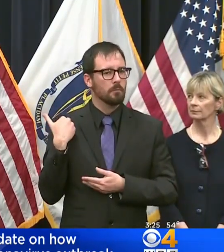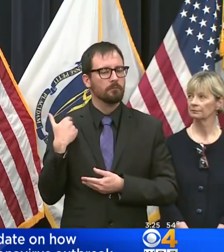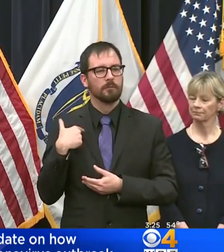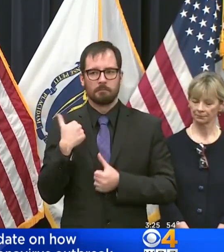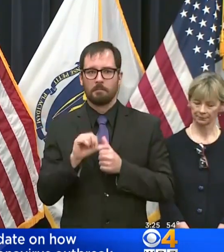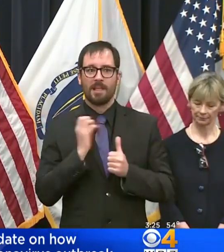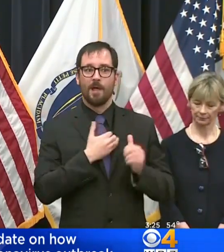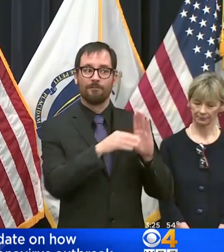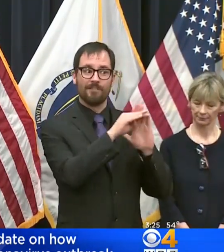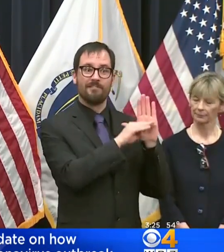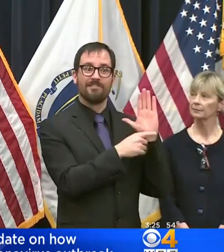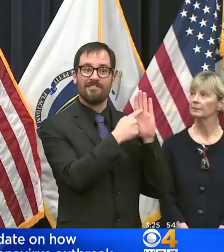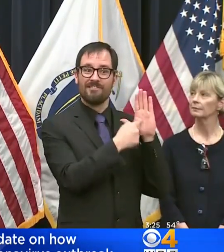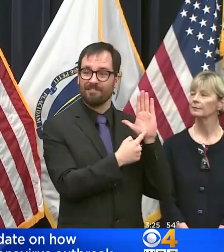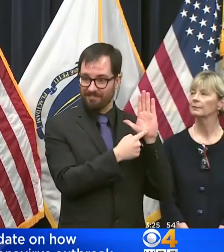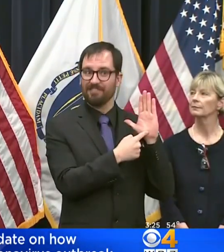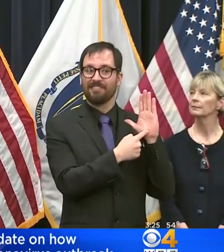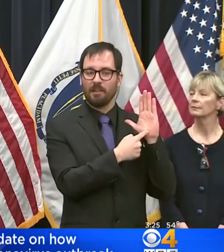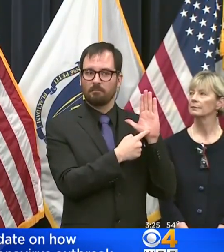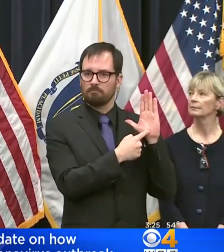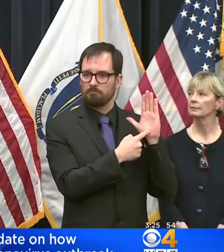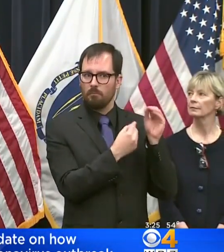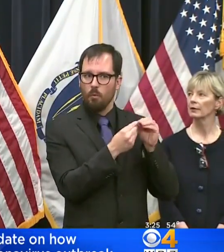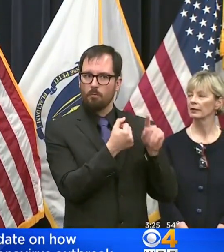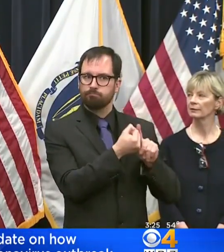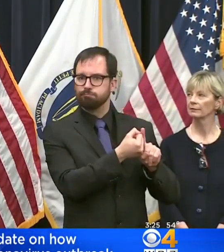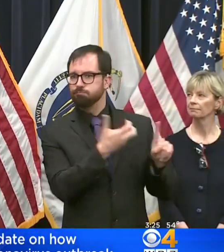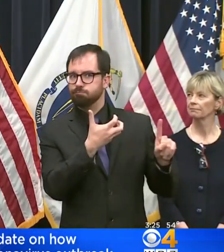IT WAS HAVEN'T A WEEK. MAYBE FIVE OR SIX DAYS.